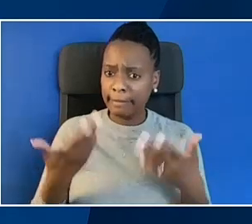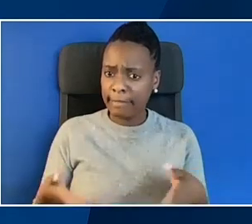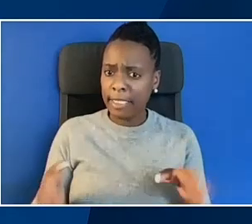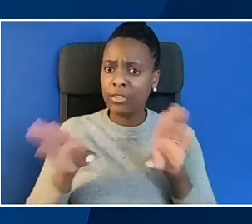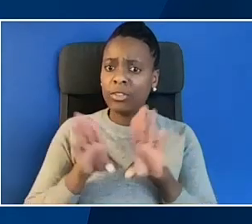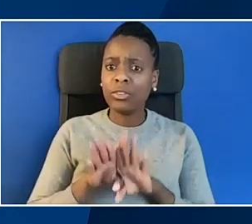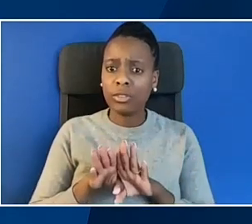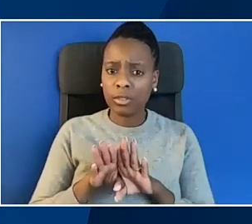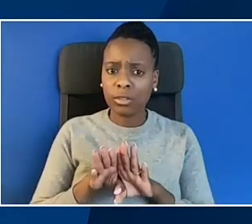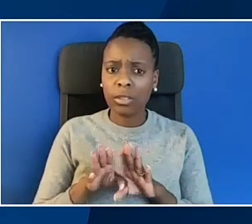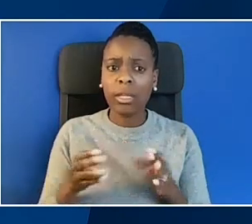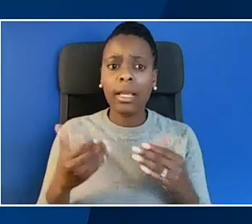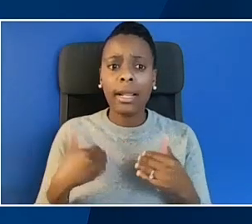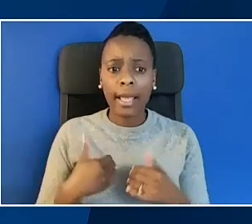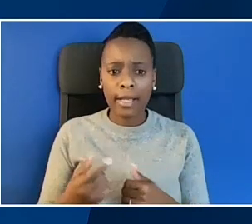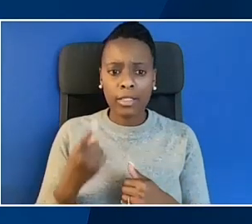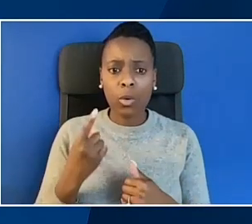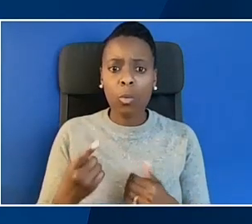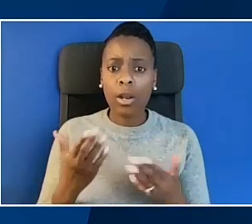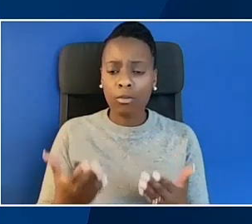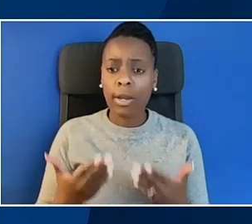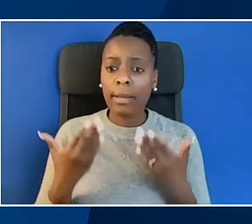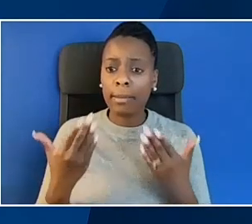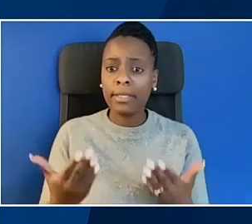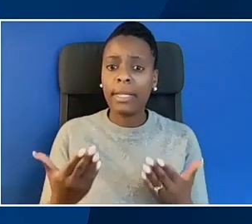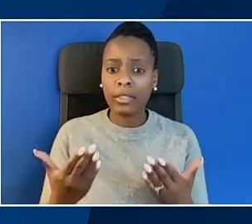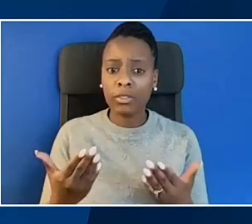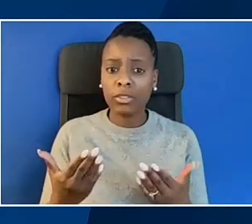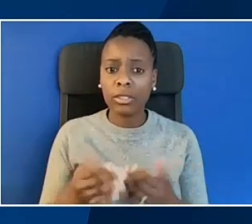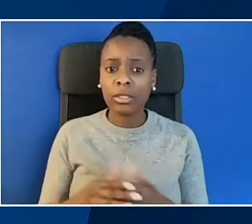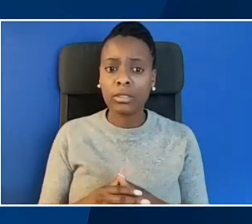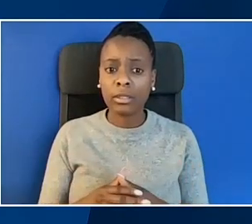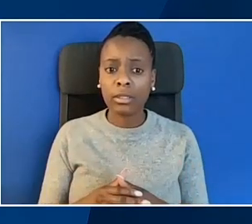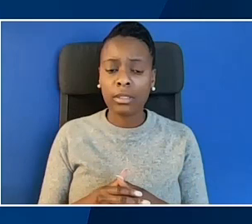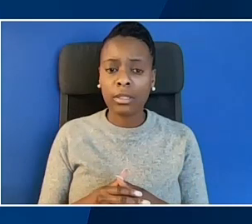come to their one recommendation and it is stated on the record of what that